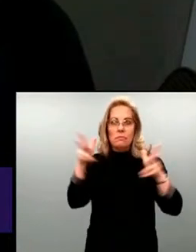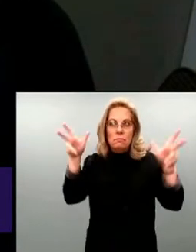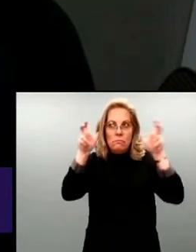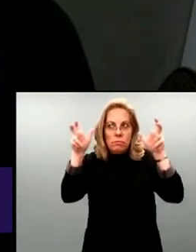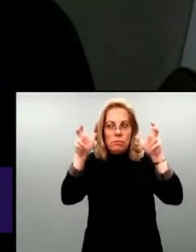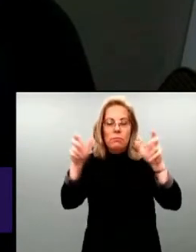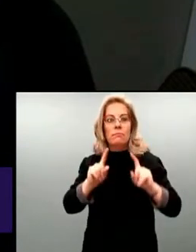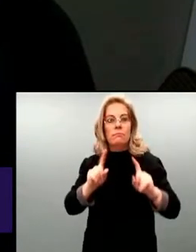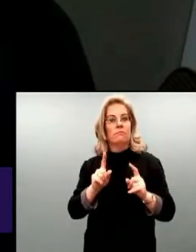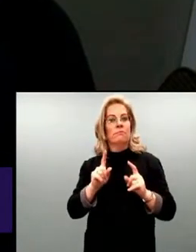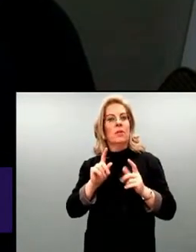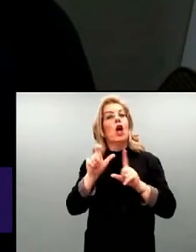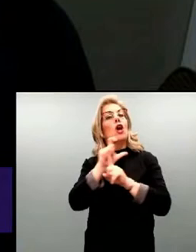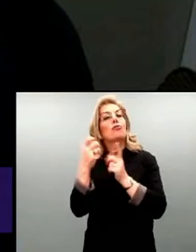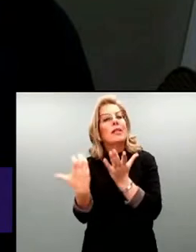like? What would be its characteristics?